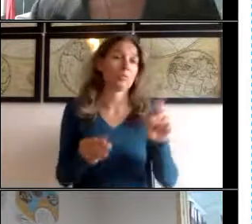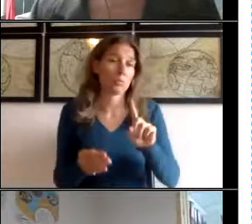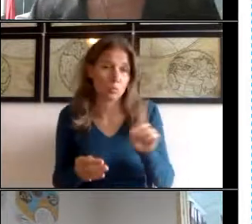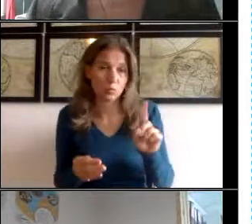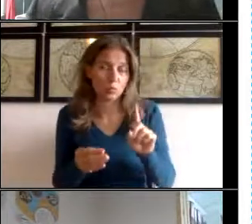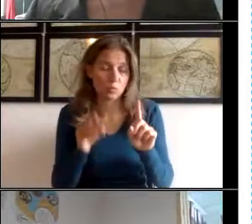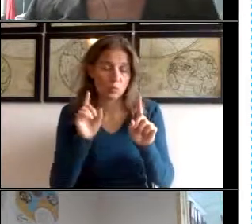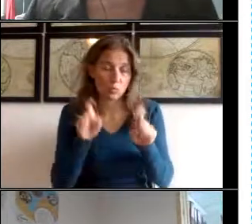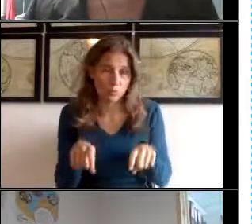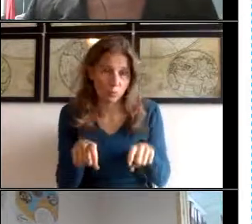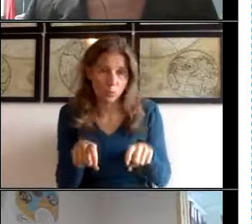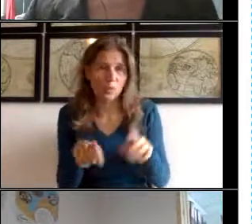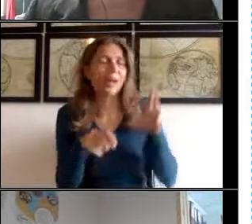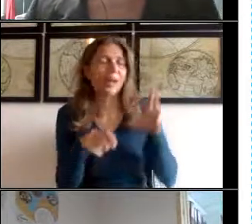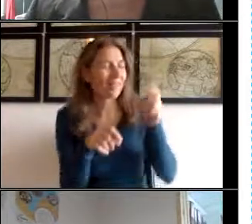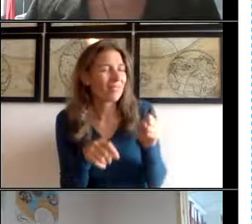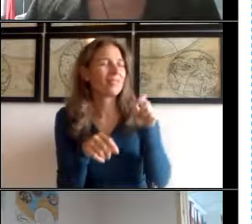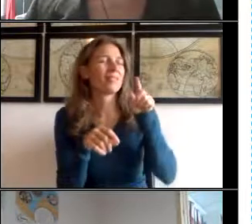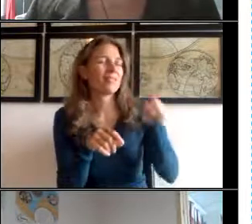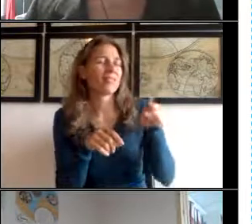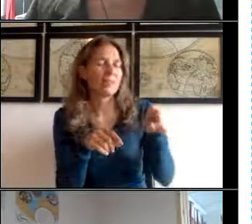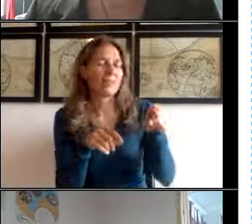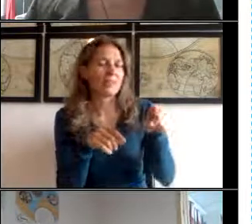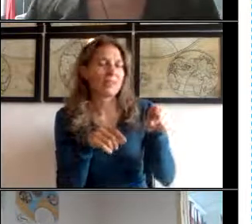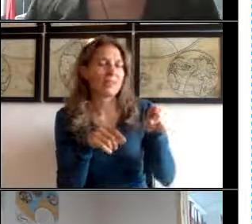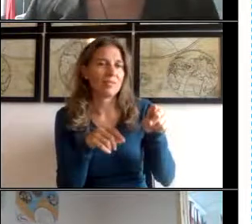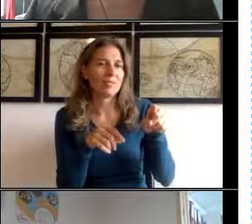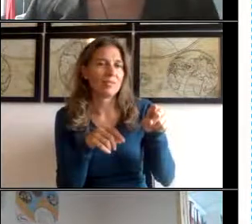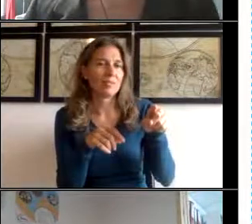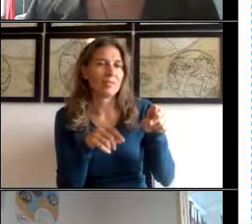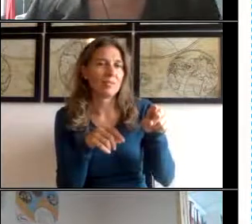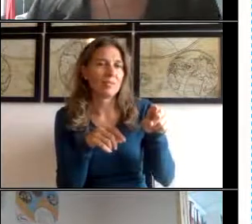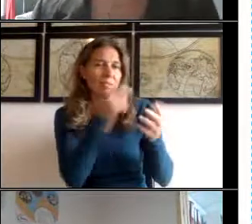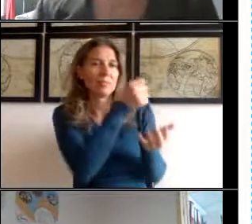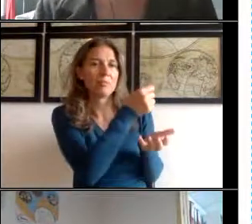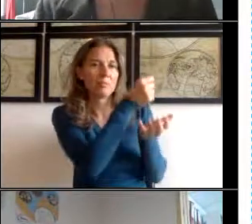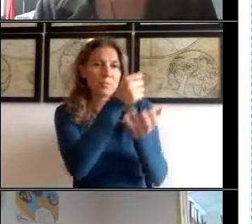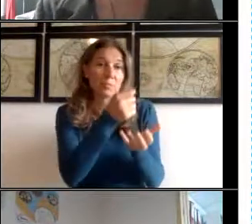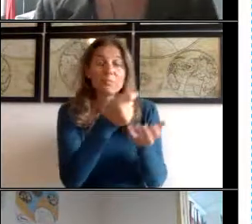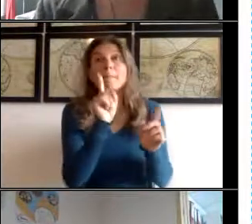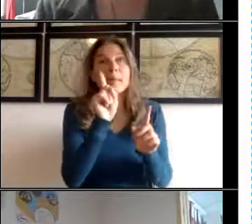Yes. And that is what everybody tries to do, to find out,